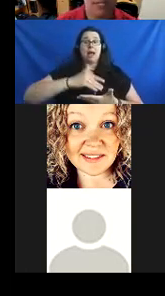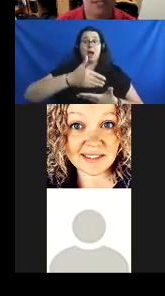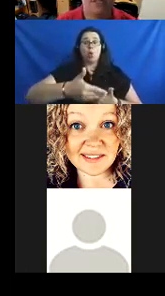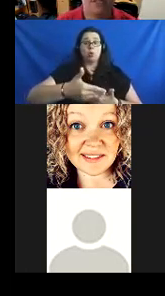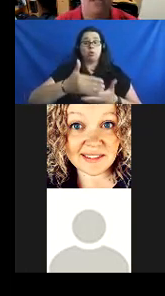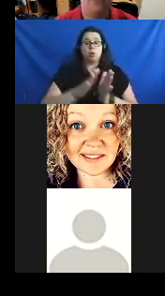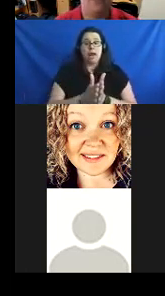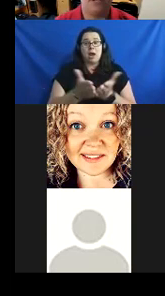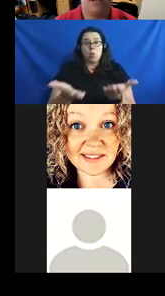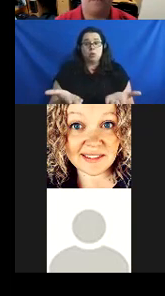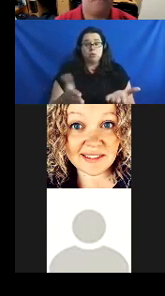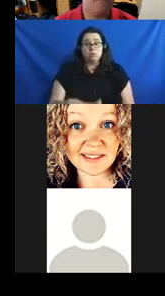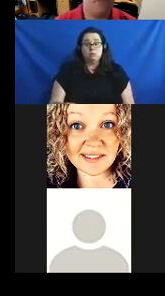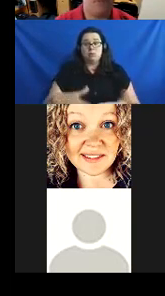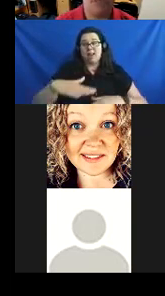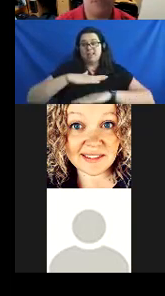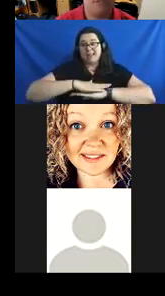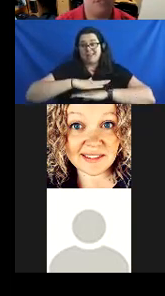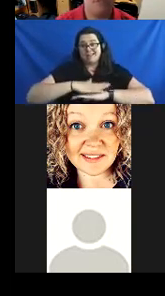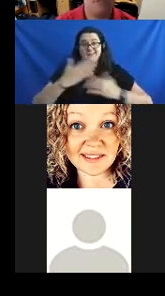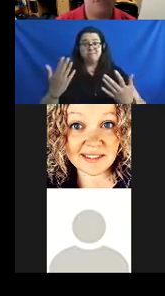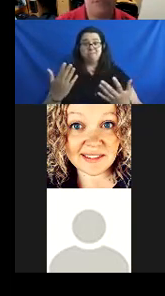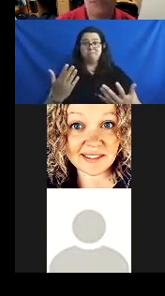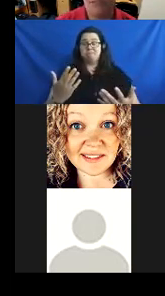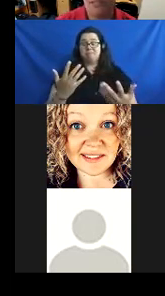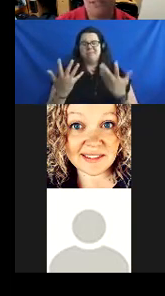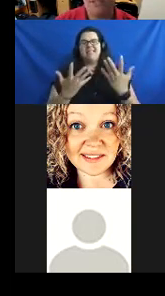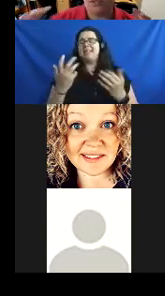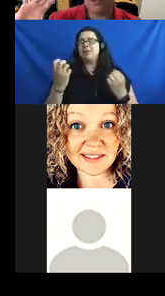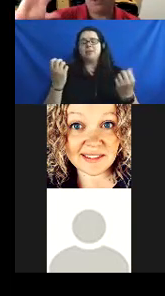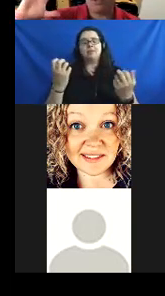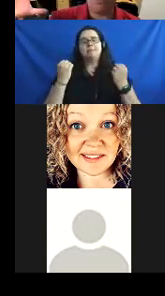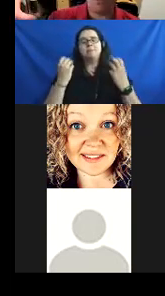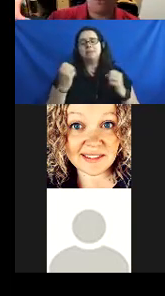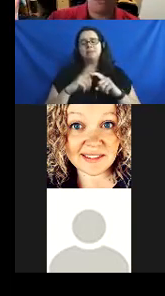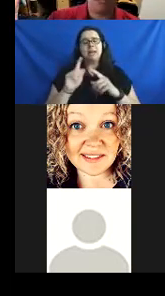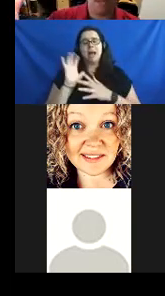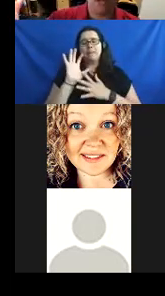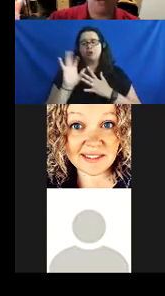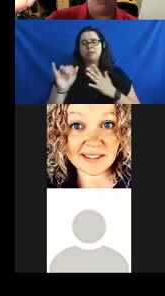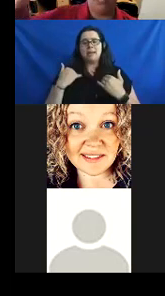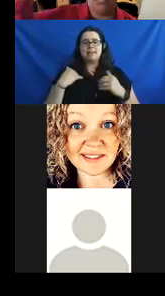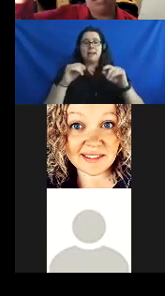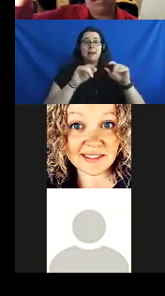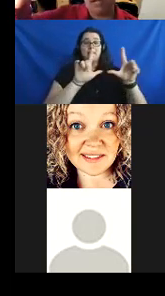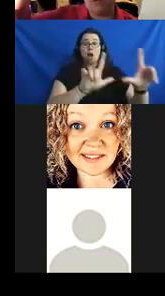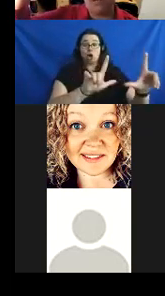THERE IS ALSO OPTIONS WHERE IT HAS A MONITOR AND A CAMERA AND